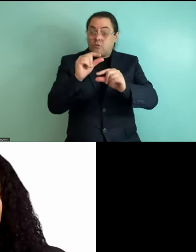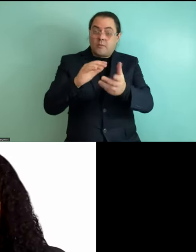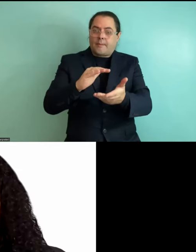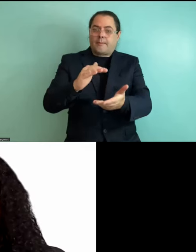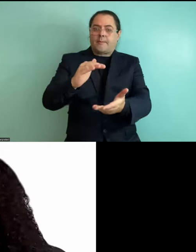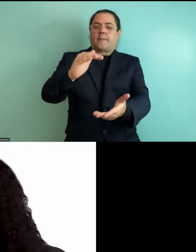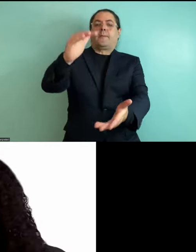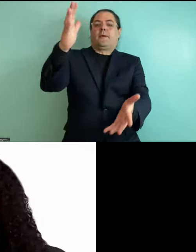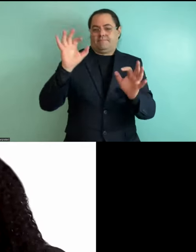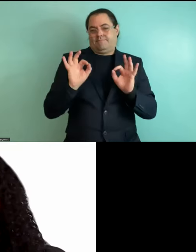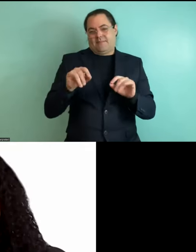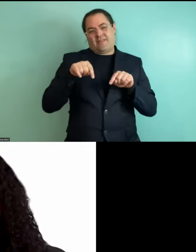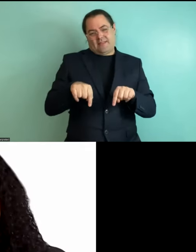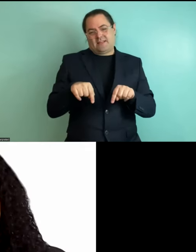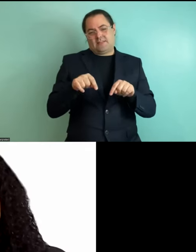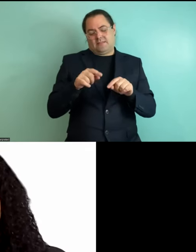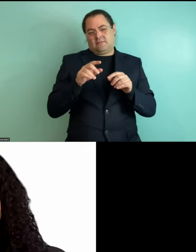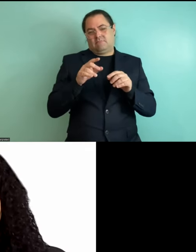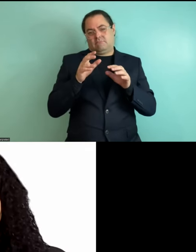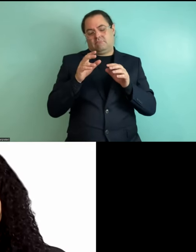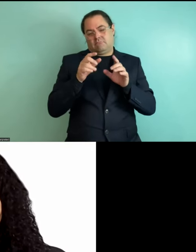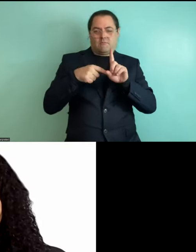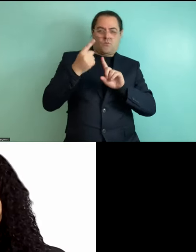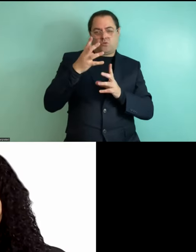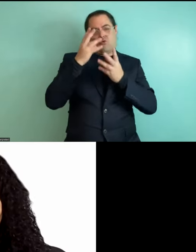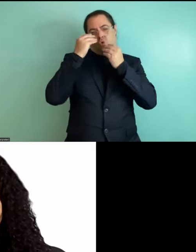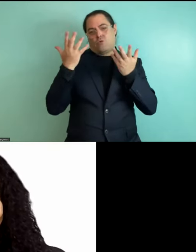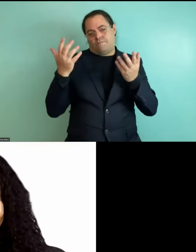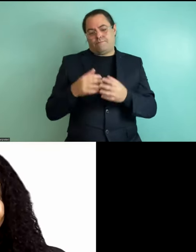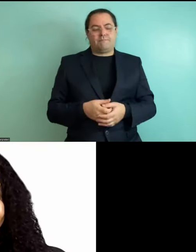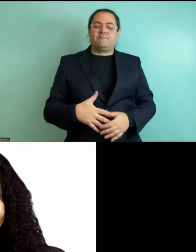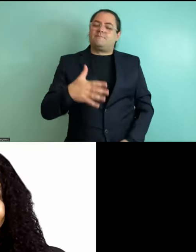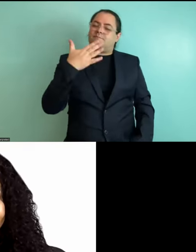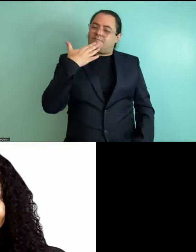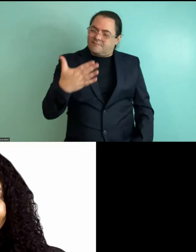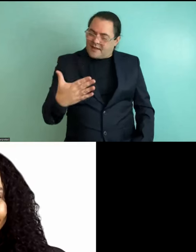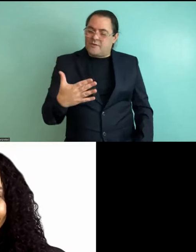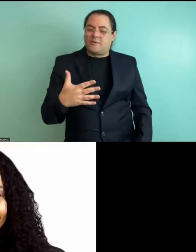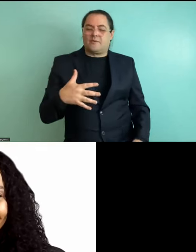lesson. 11:21:45 This yellow messy Anthony ma was